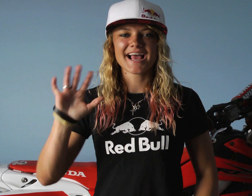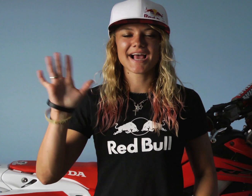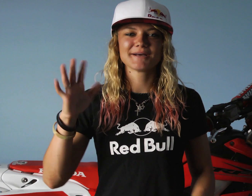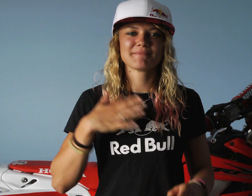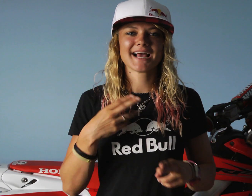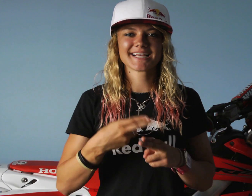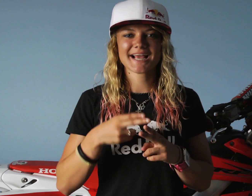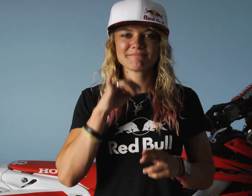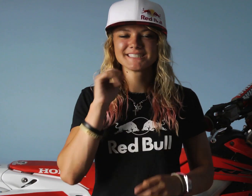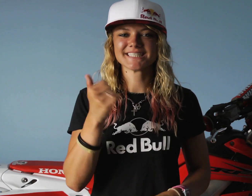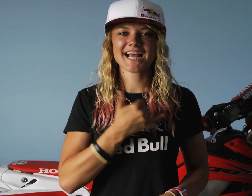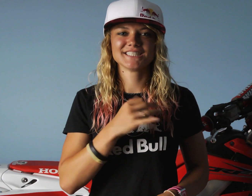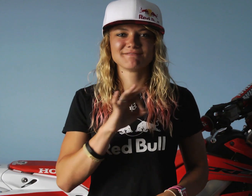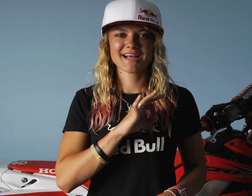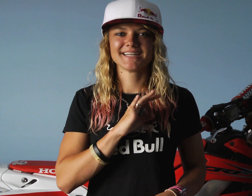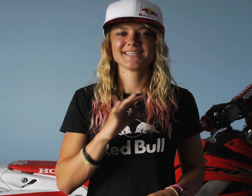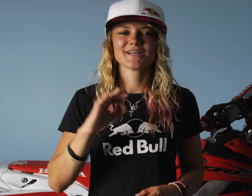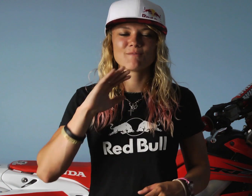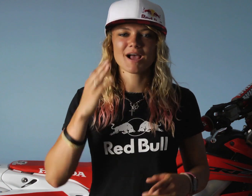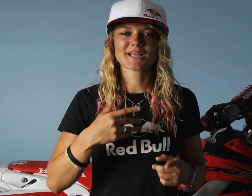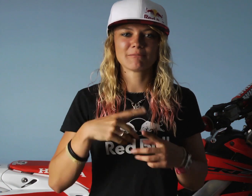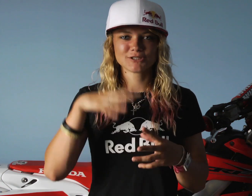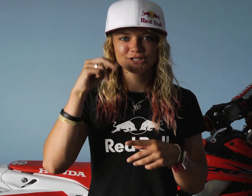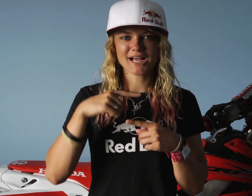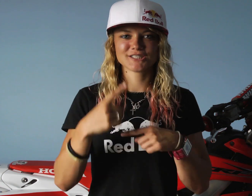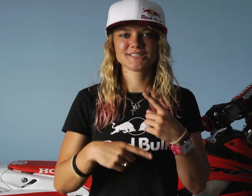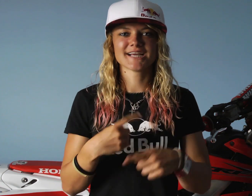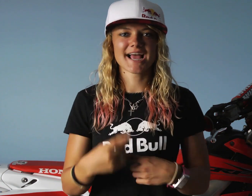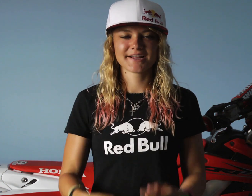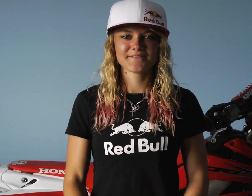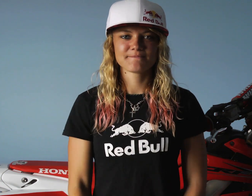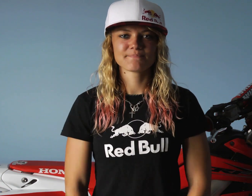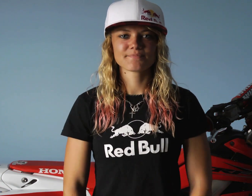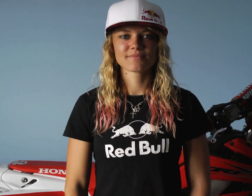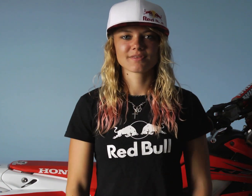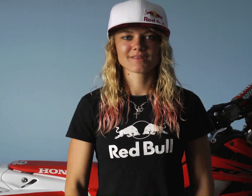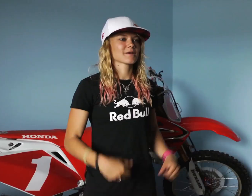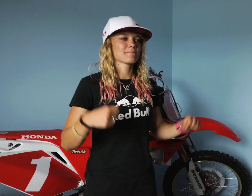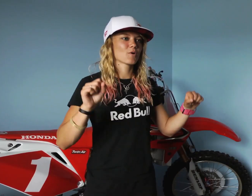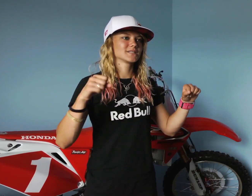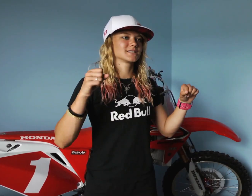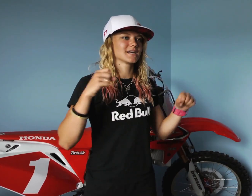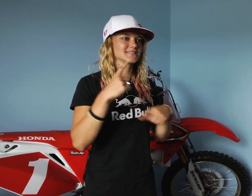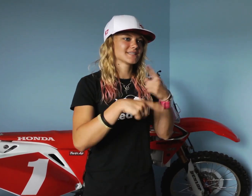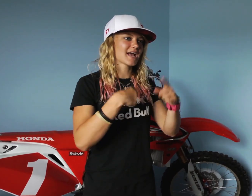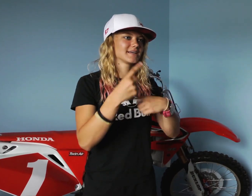Hi, my name is Ashley Fiolek. Welcome to learning to sign.... Motorcycle signs.